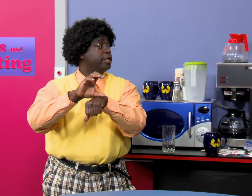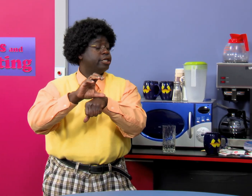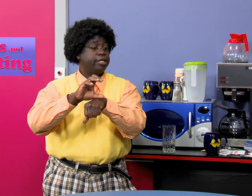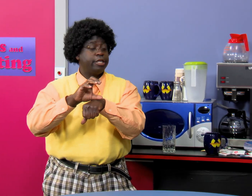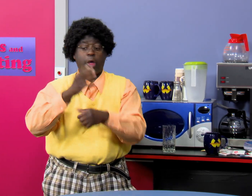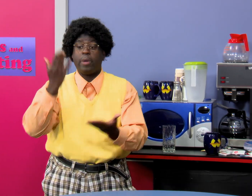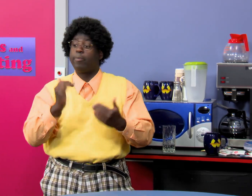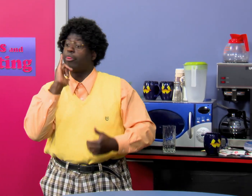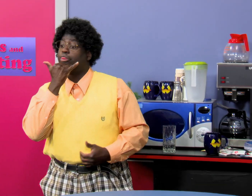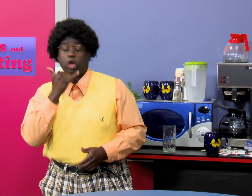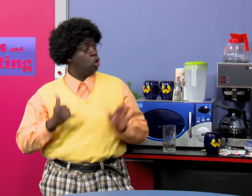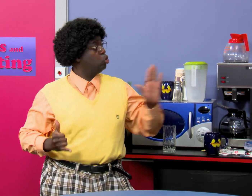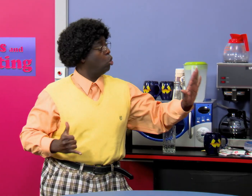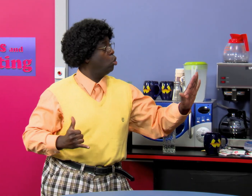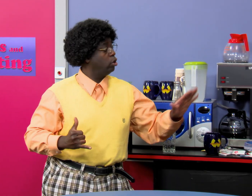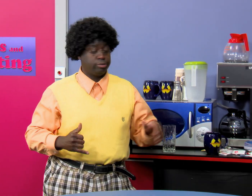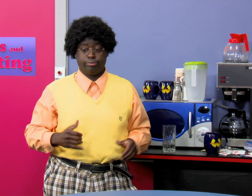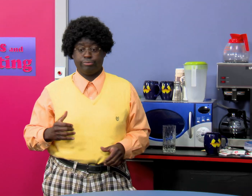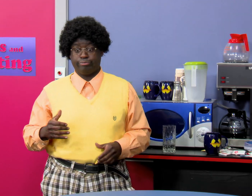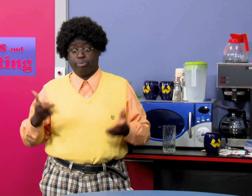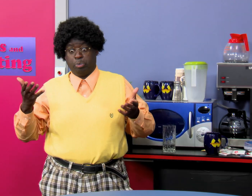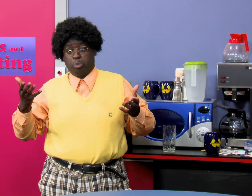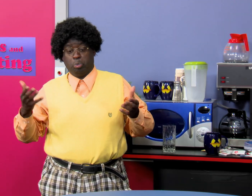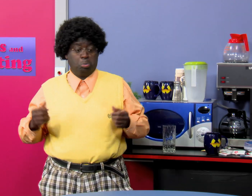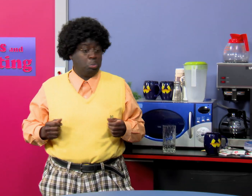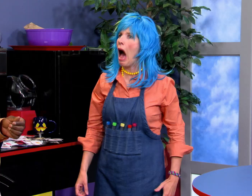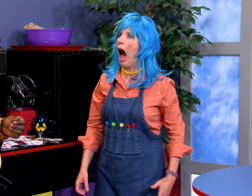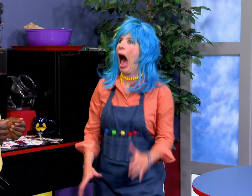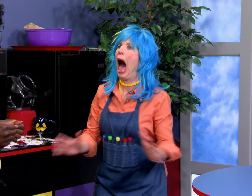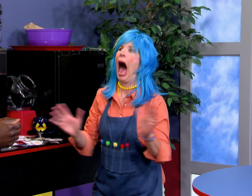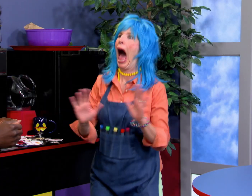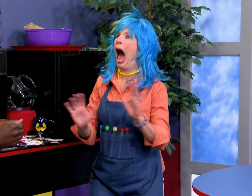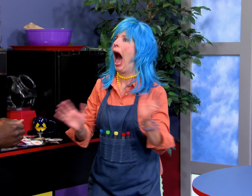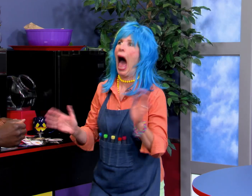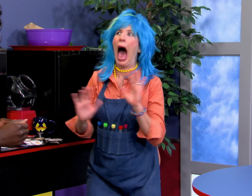MAYBE SHE TOOK IT BY MISTAKE. I'M NOT SURE.